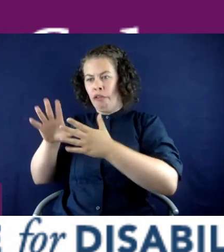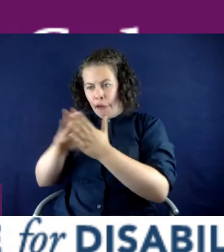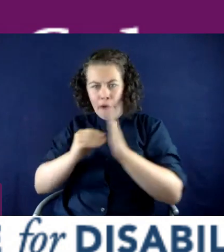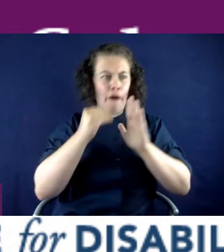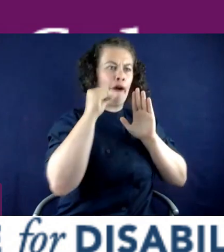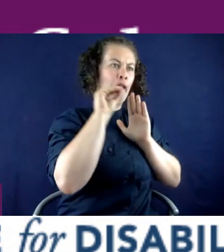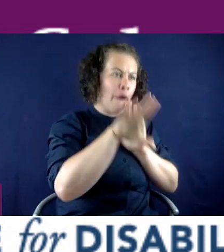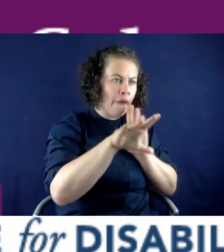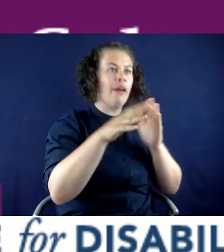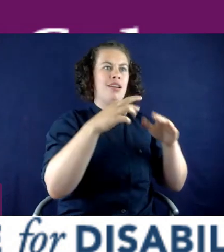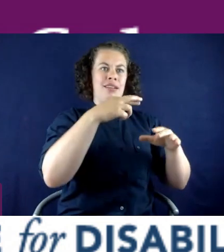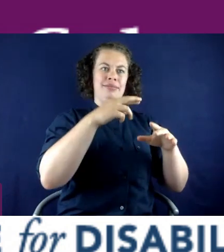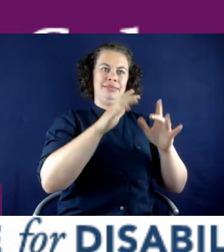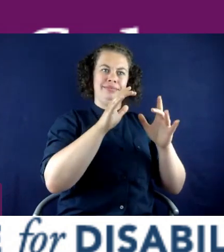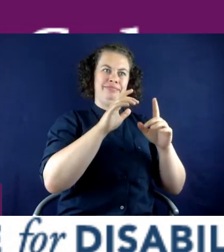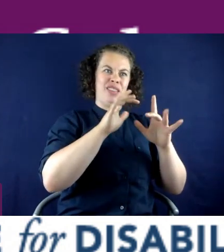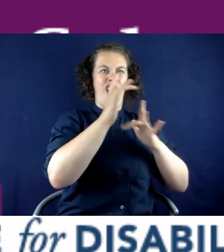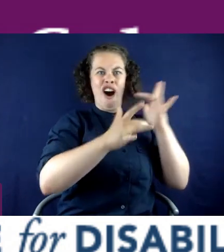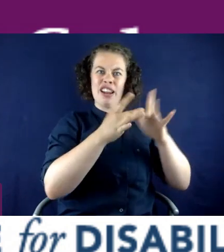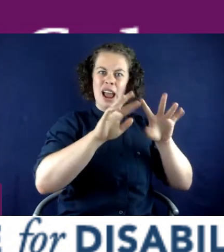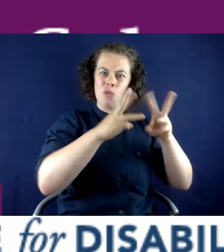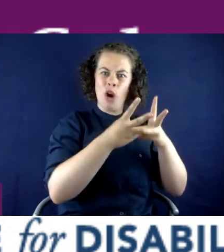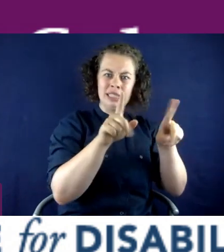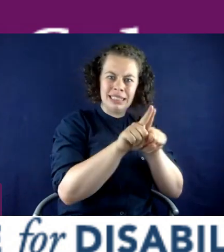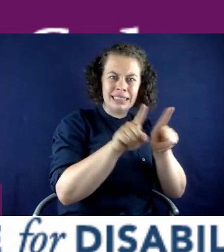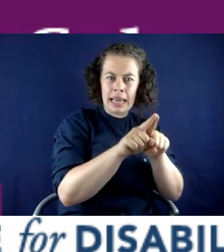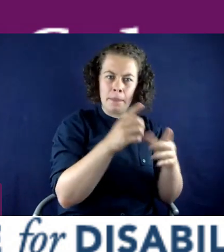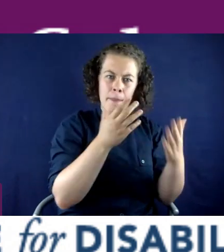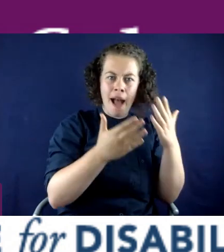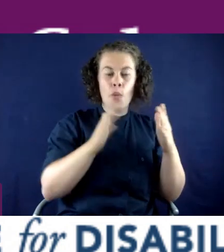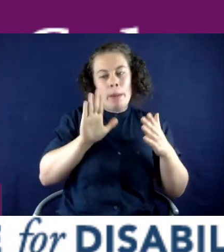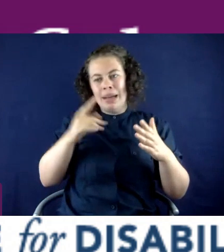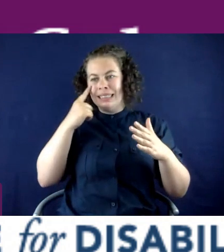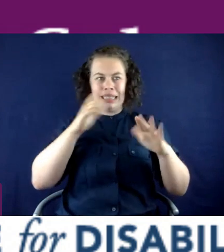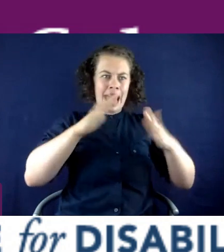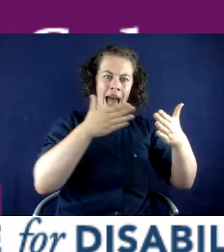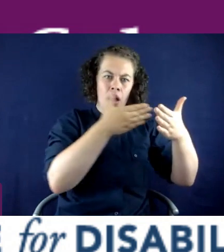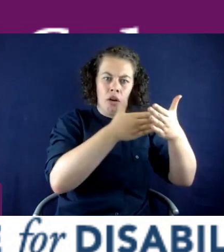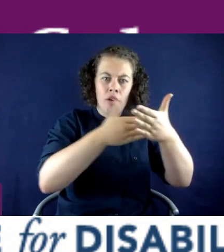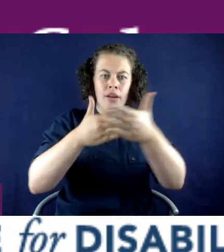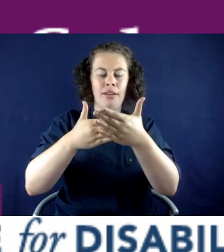Where are we saying it is OK that the policy is OK to be partly equal.